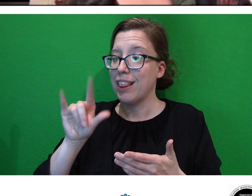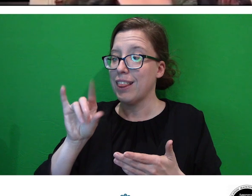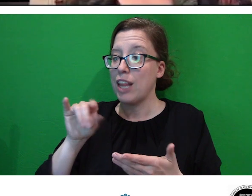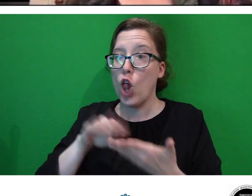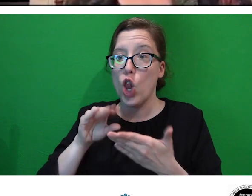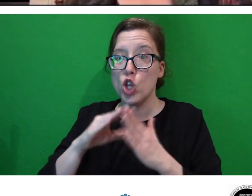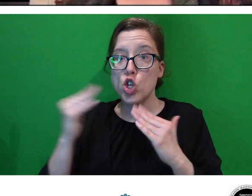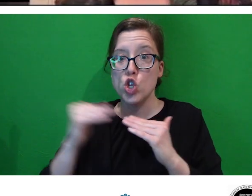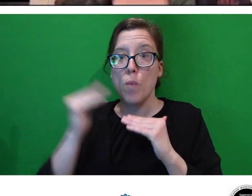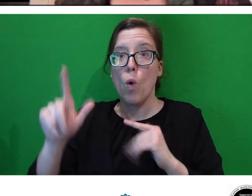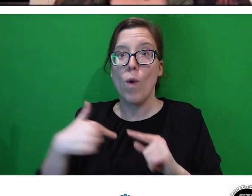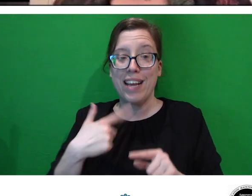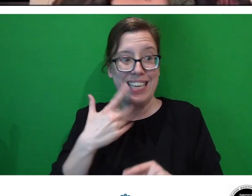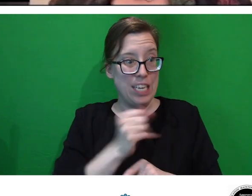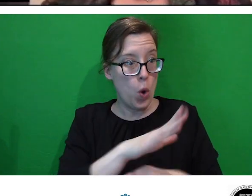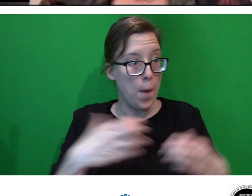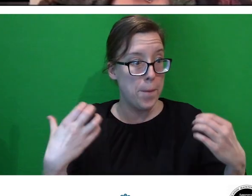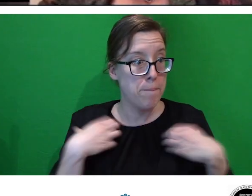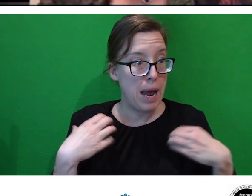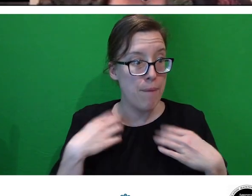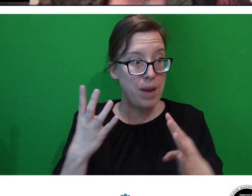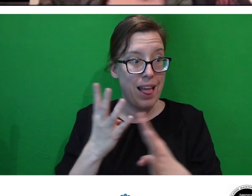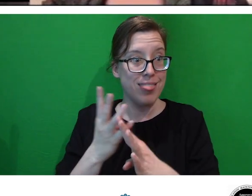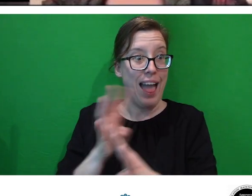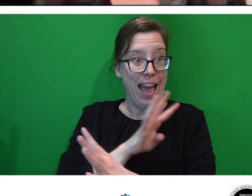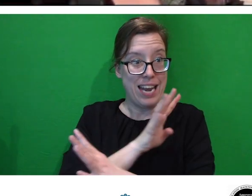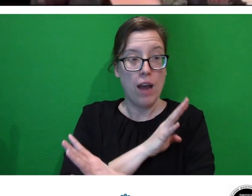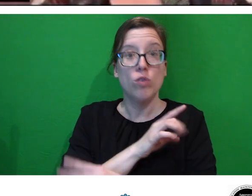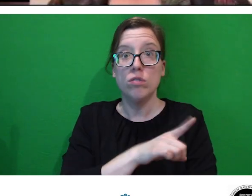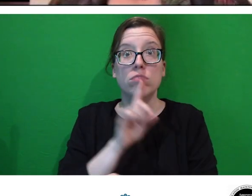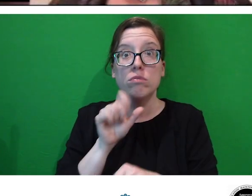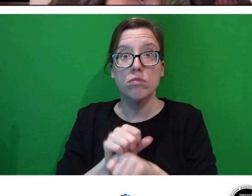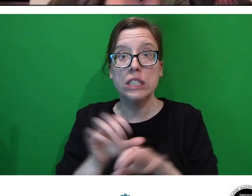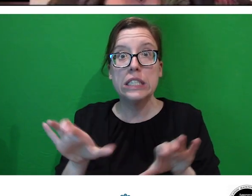Sometimes, like at the end of the day, one teacher was telling me, "Oh, Susan,